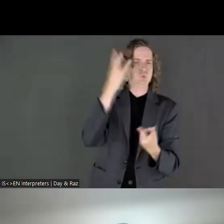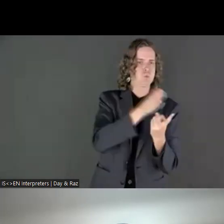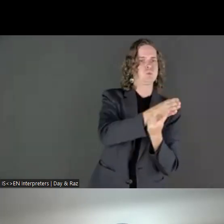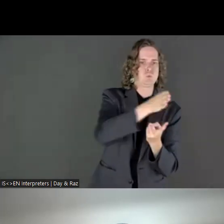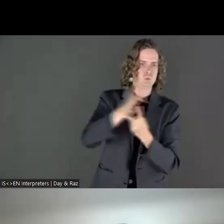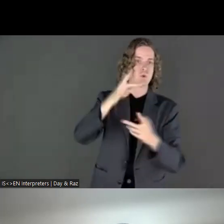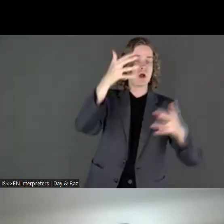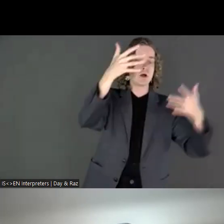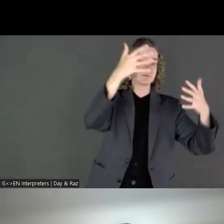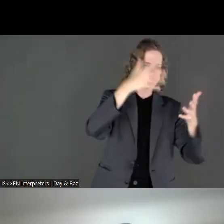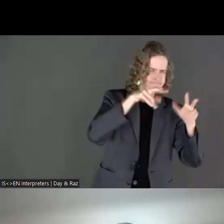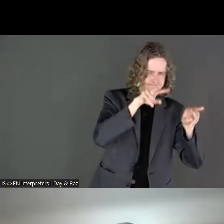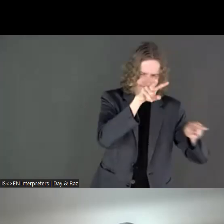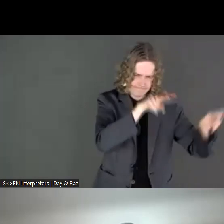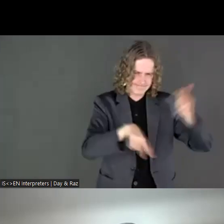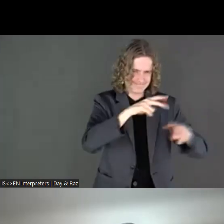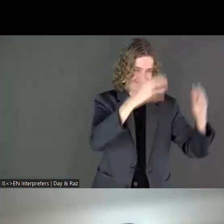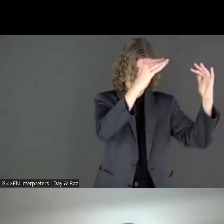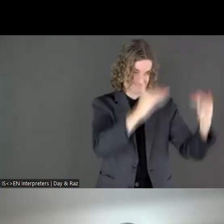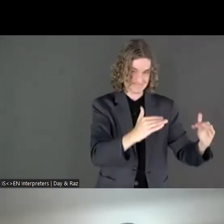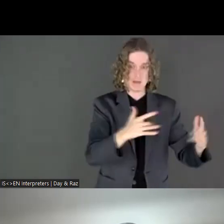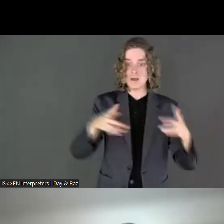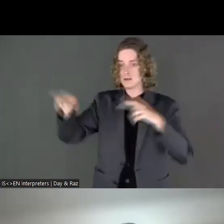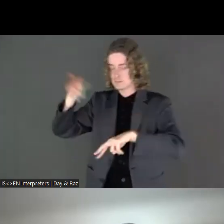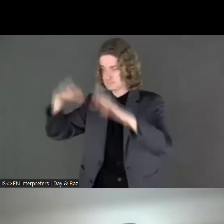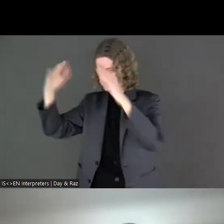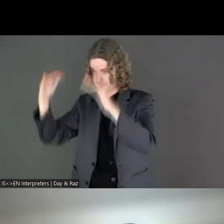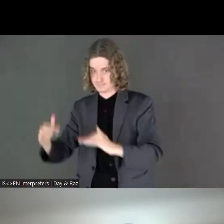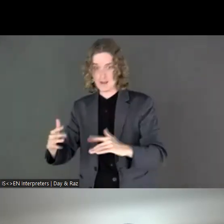global attractor indicator and there's the nationally or locally tracks indicator. Now